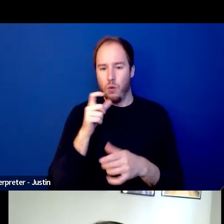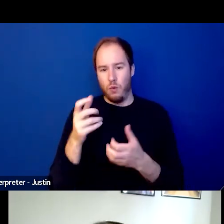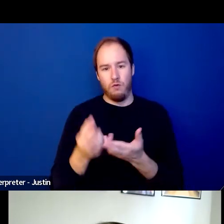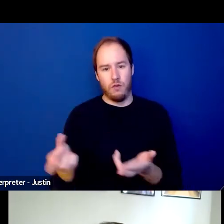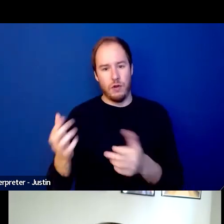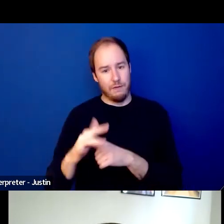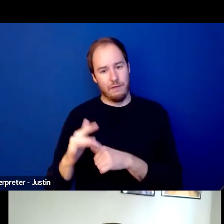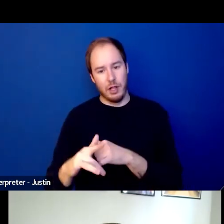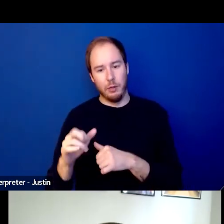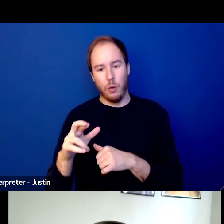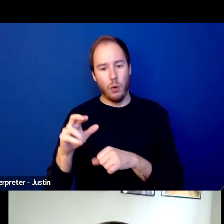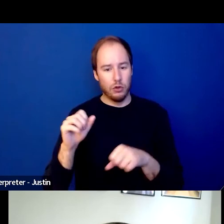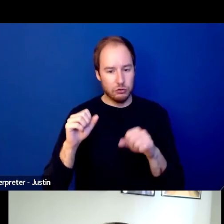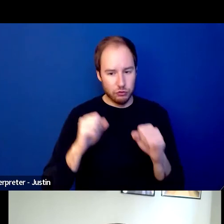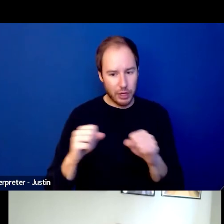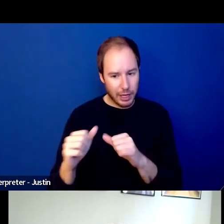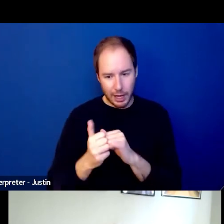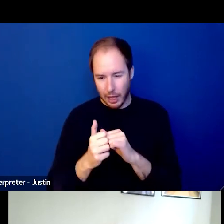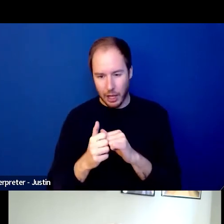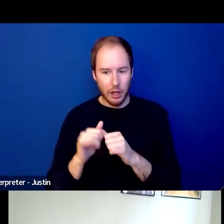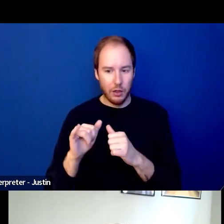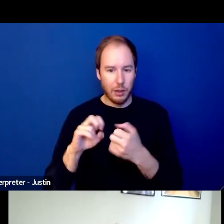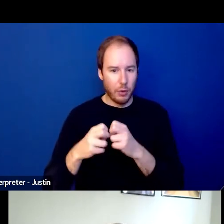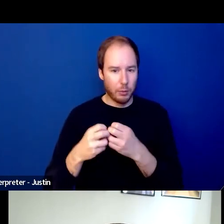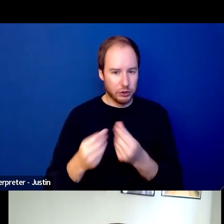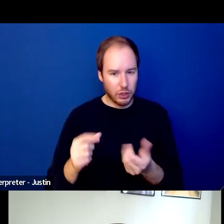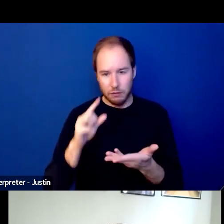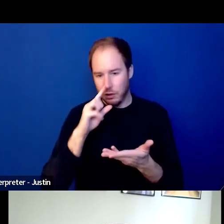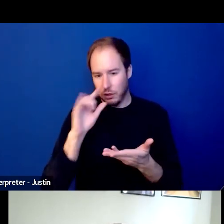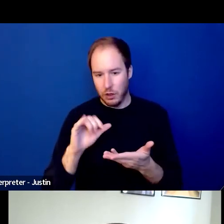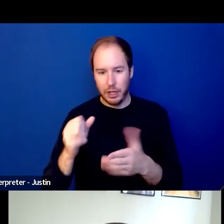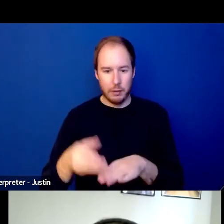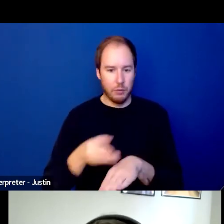or just sort of strategizing about how that problem solving or diversion work could be improved or implemented?